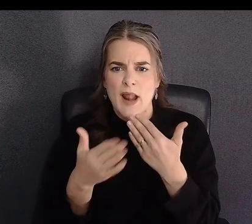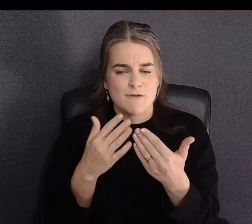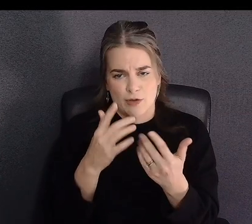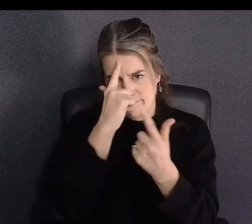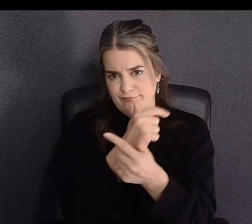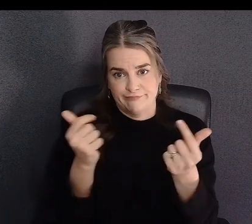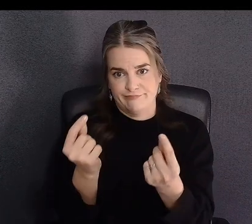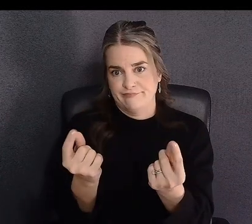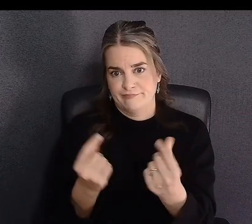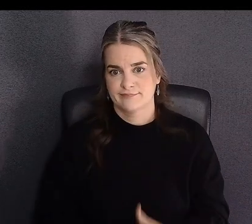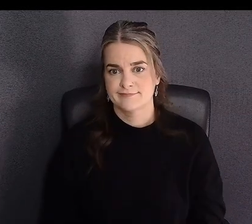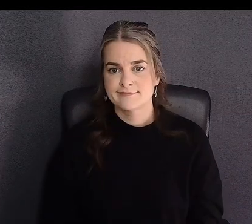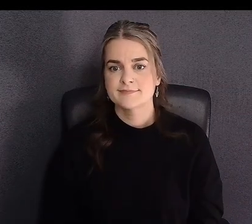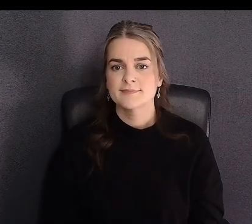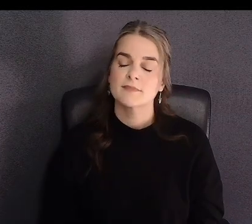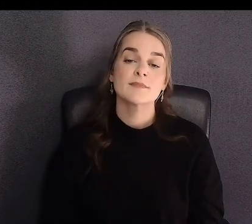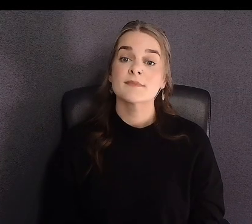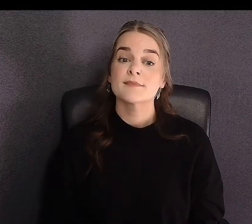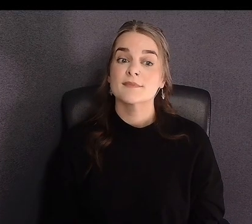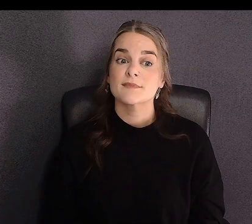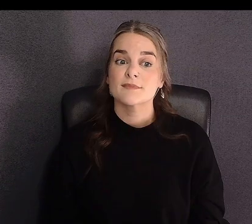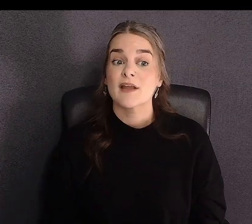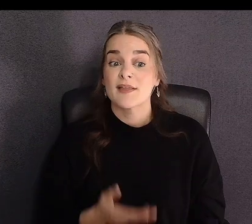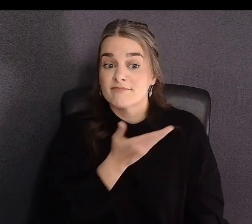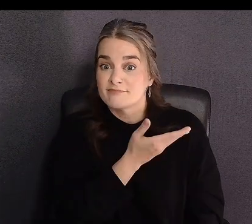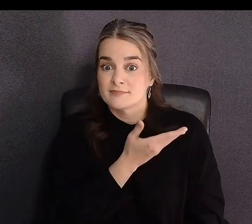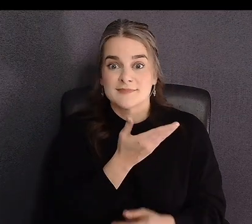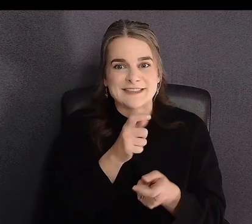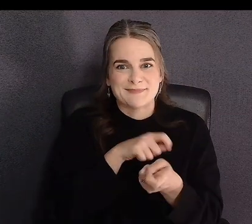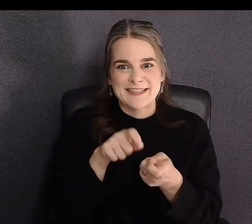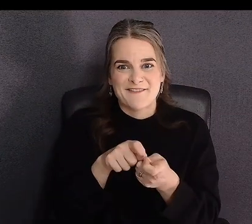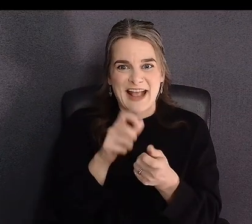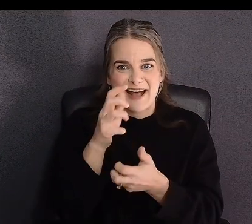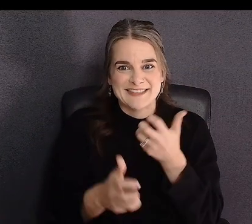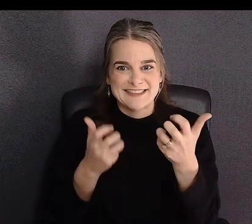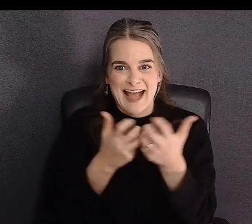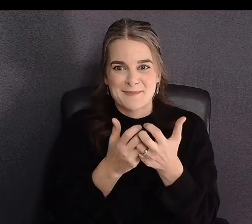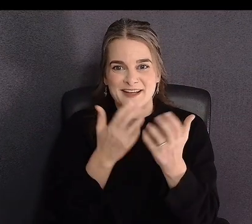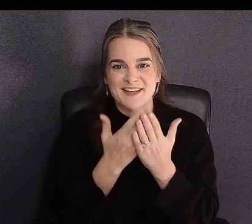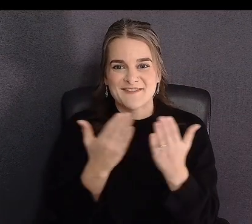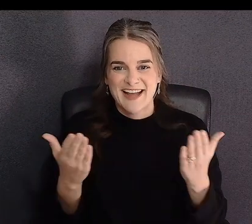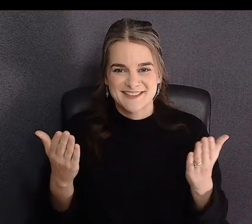These are some of the very specific adaptive devices about art.